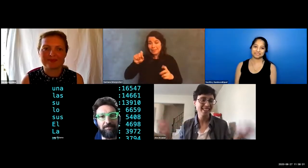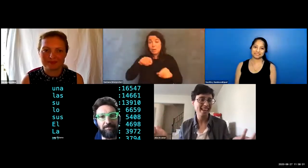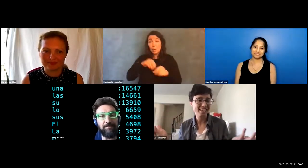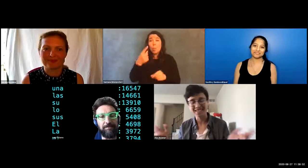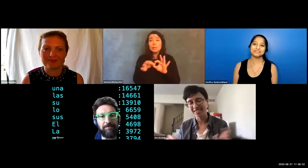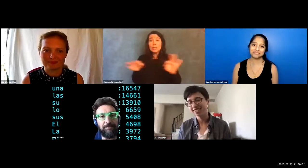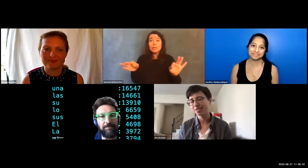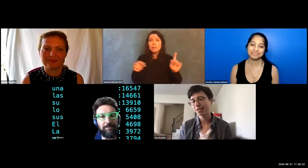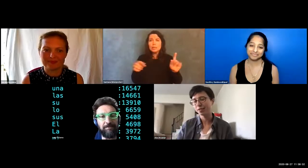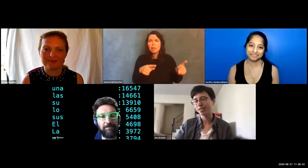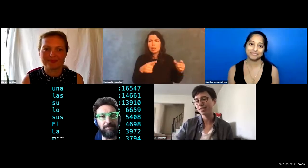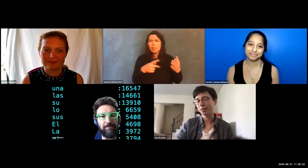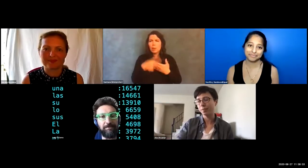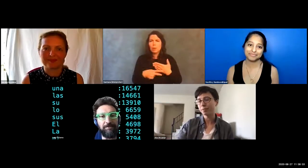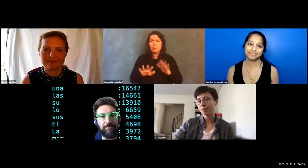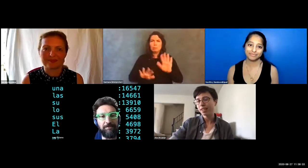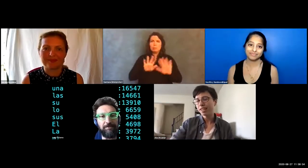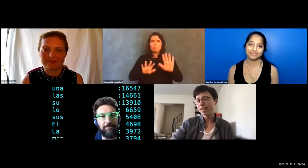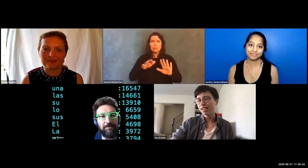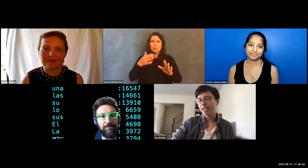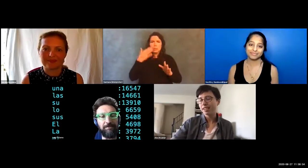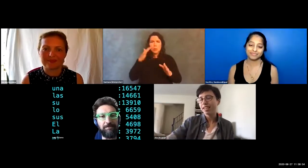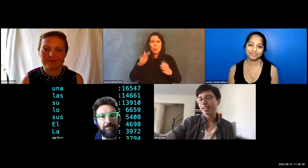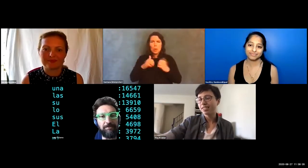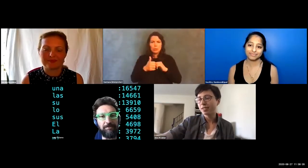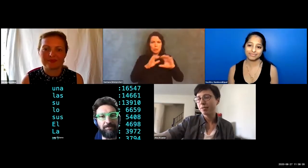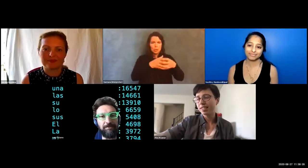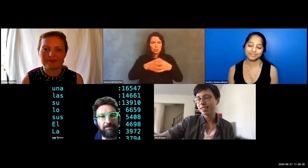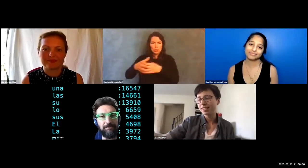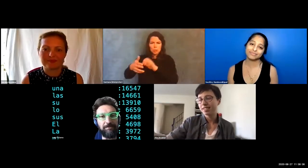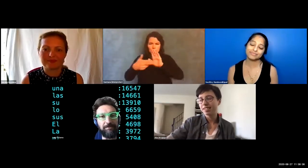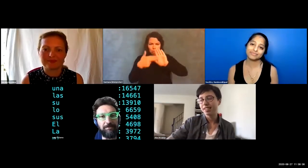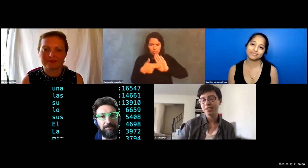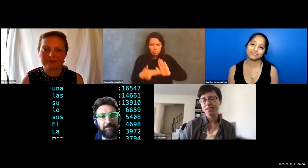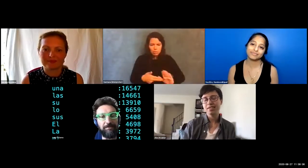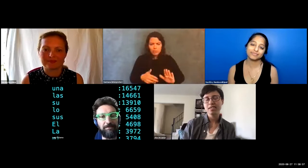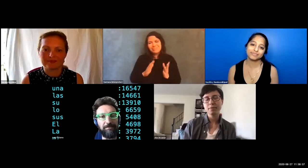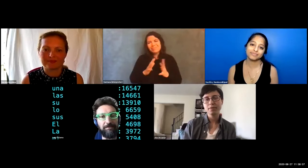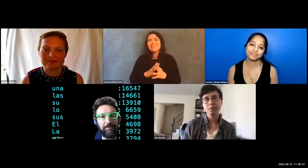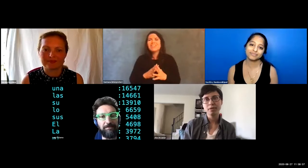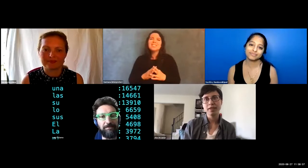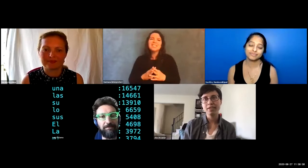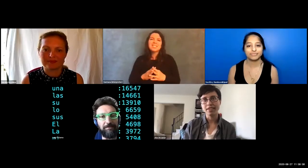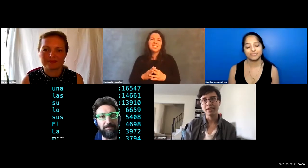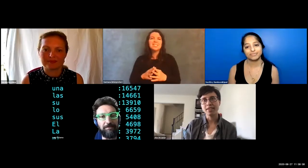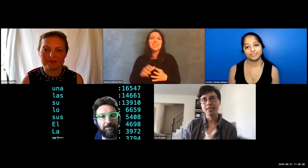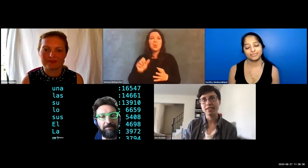They're just adjuncts, so it made it such that some of the more fine-gained data I had